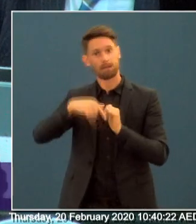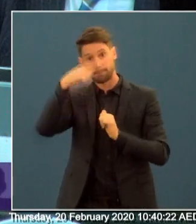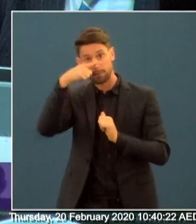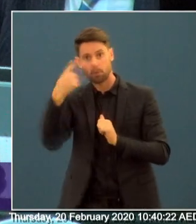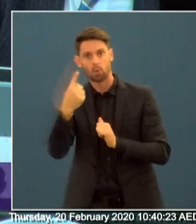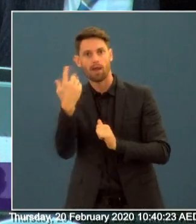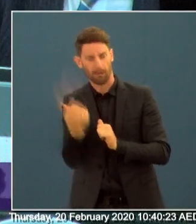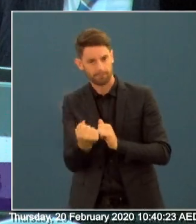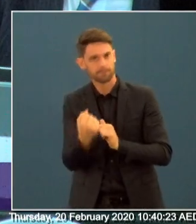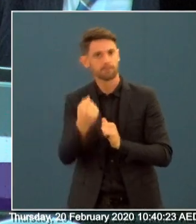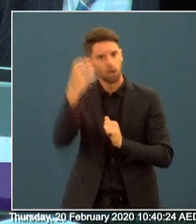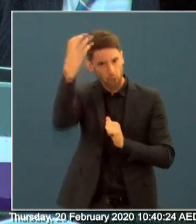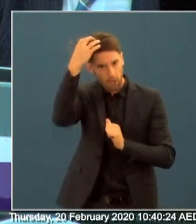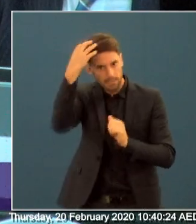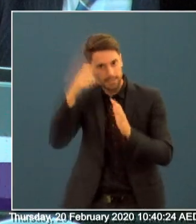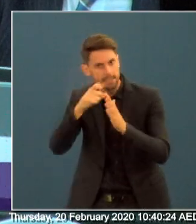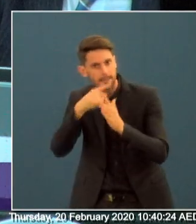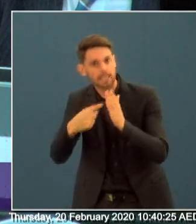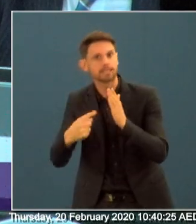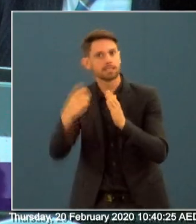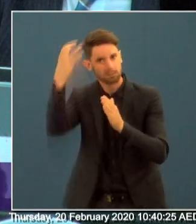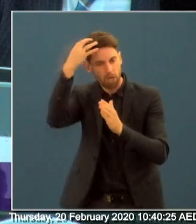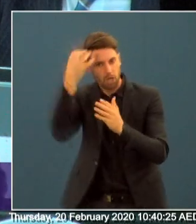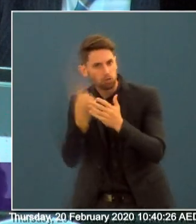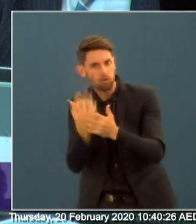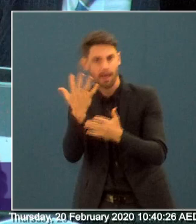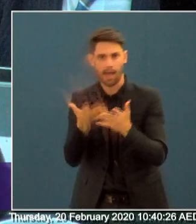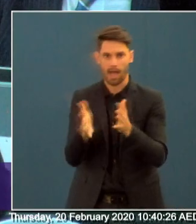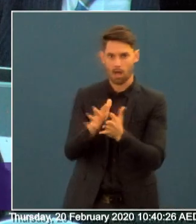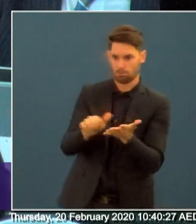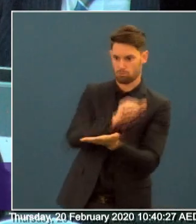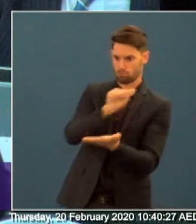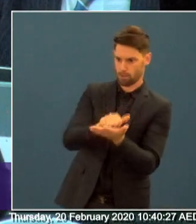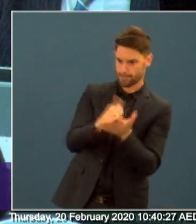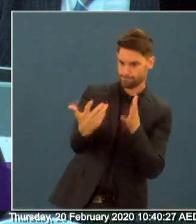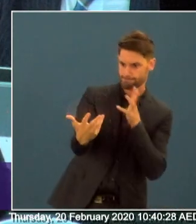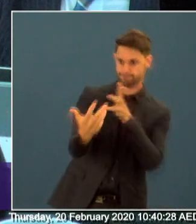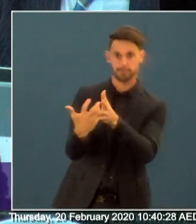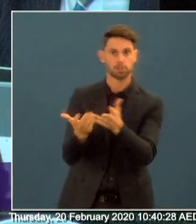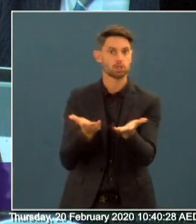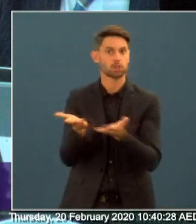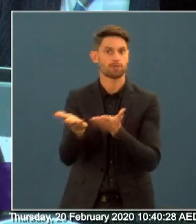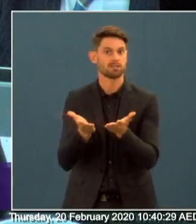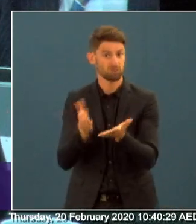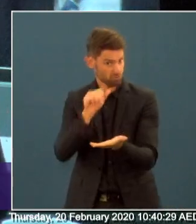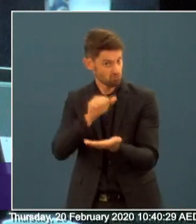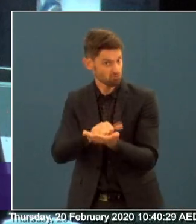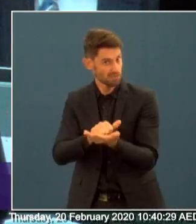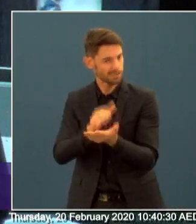to secondary and tertiary hospital settings and allied health services? Are you saying there's a lack of preparedness